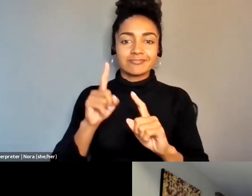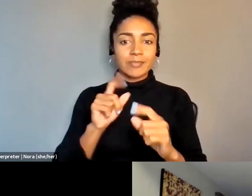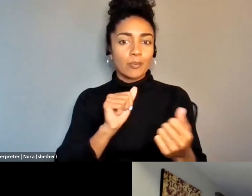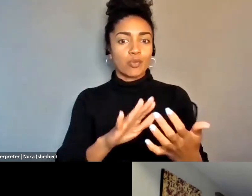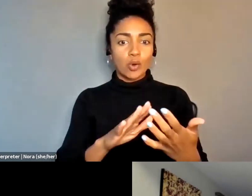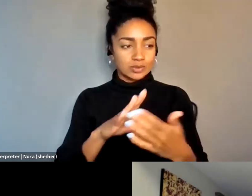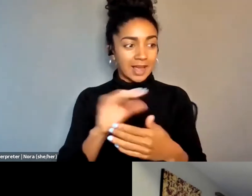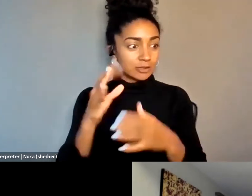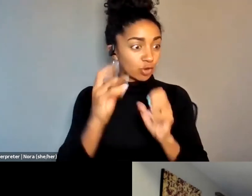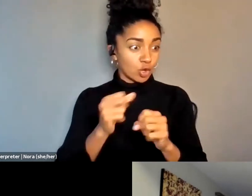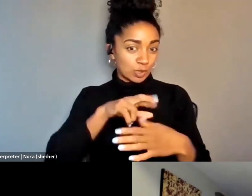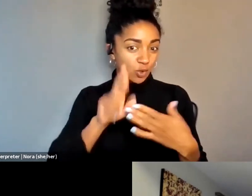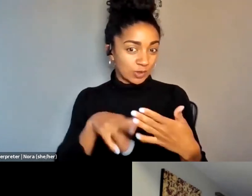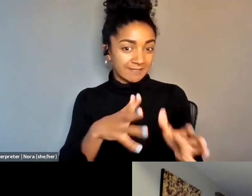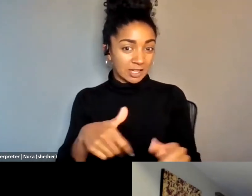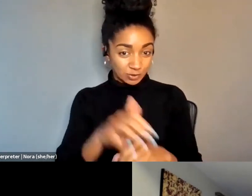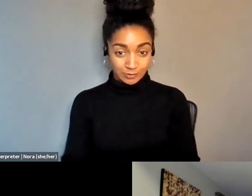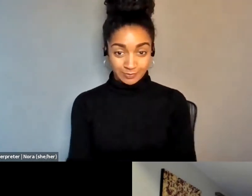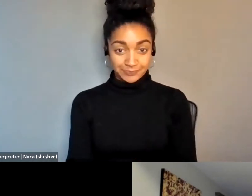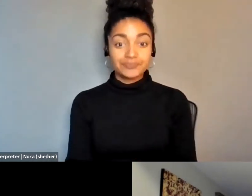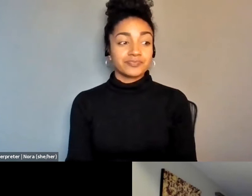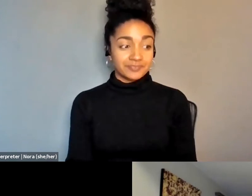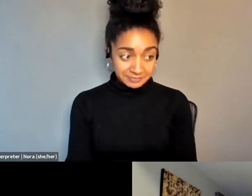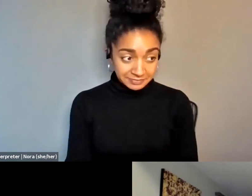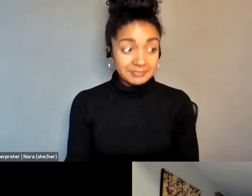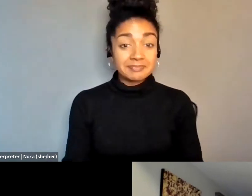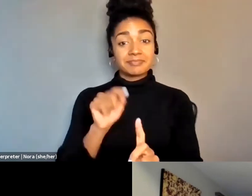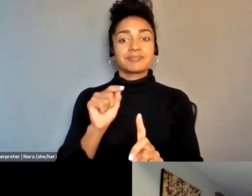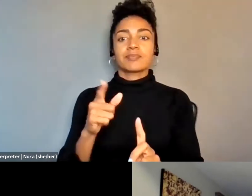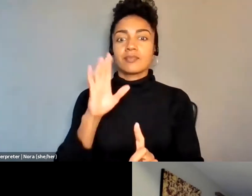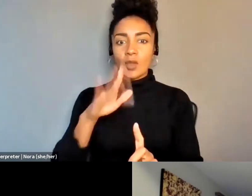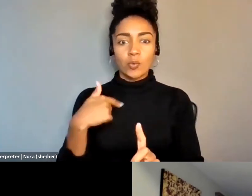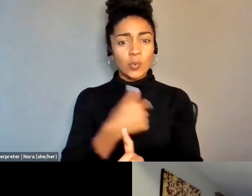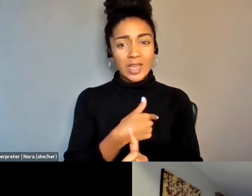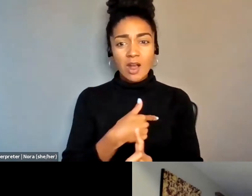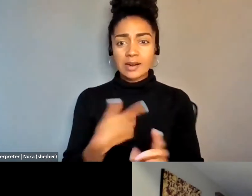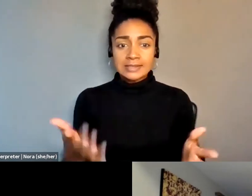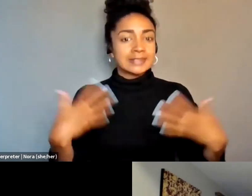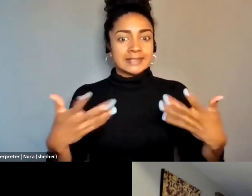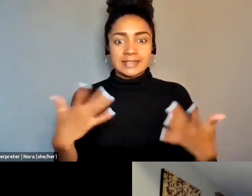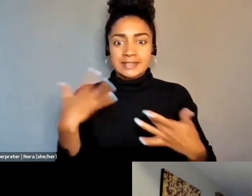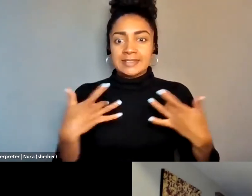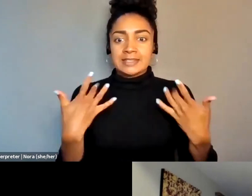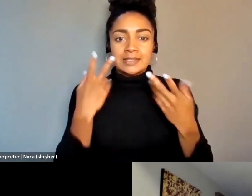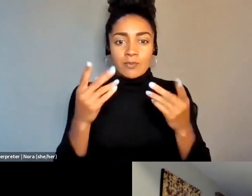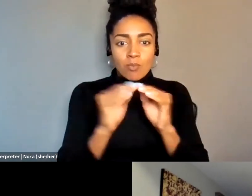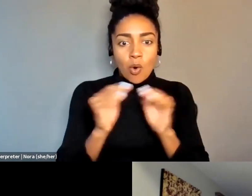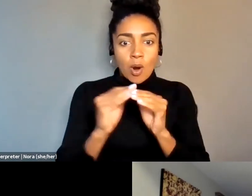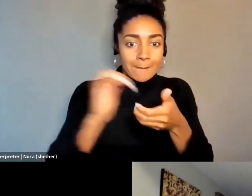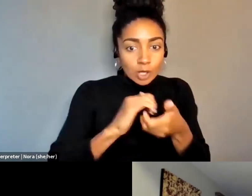progress for girls.